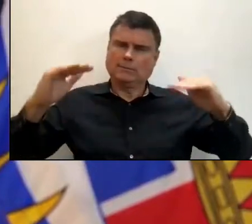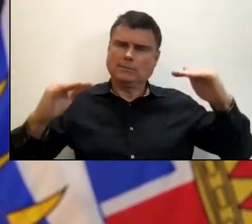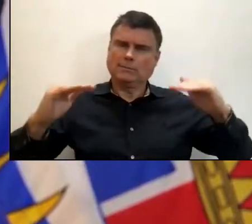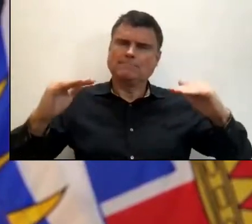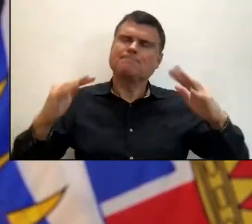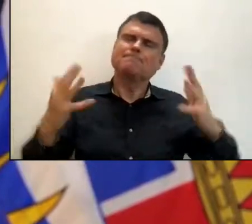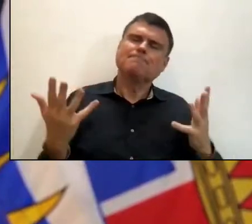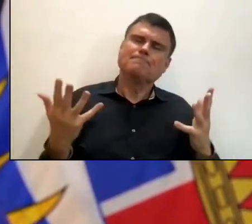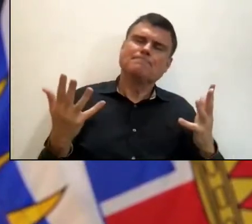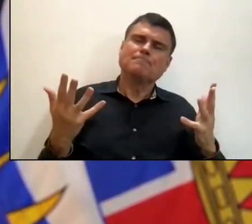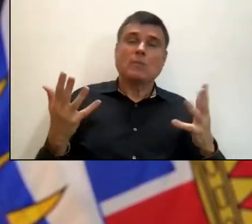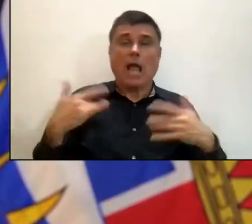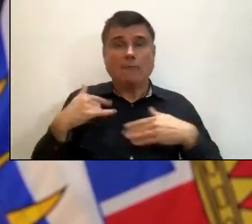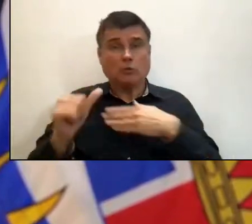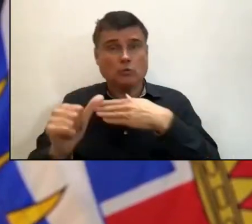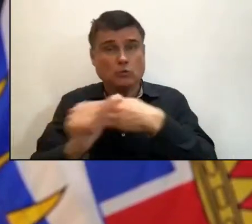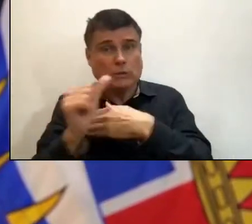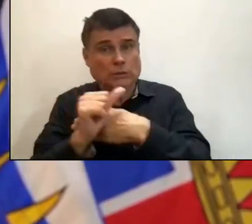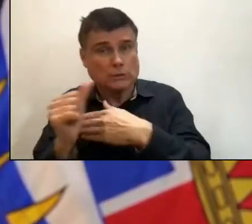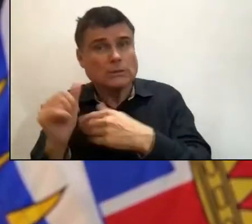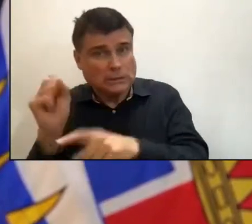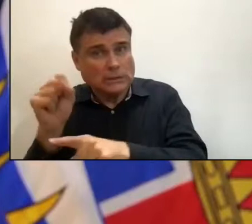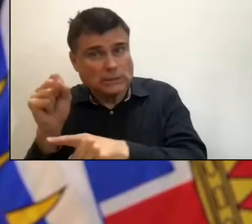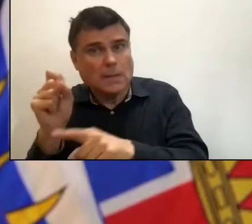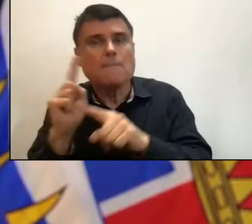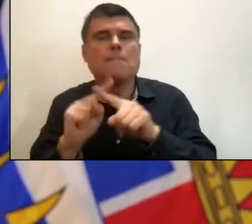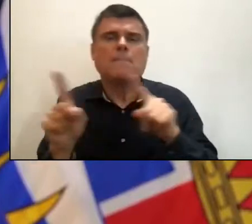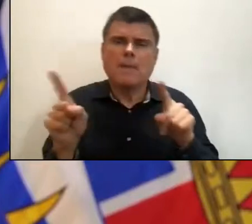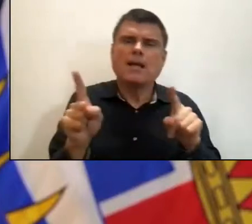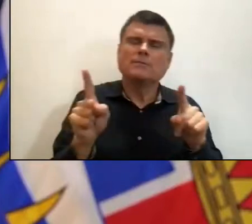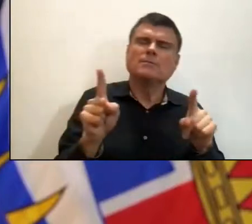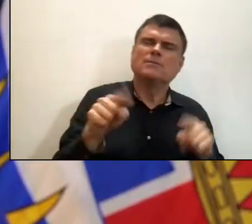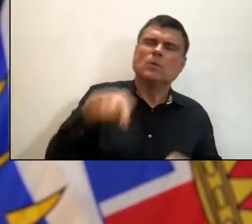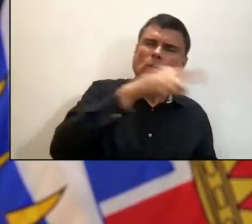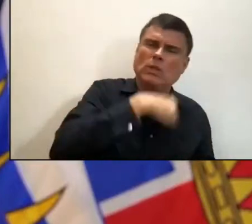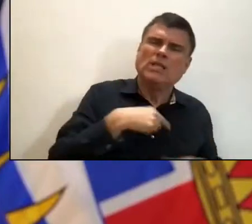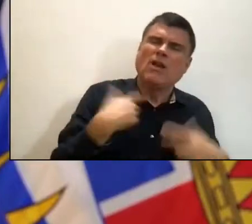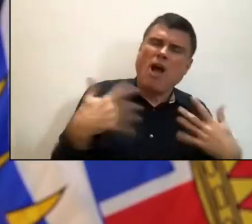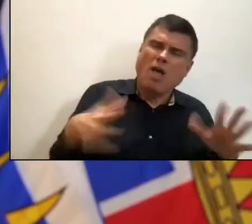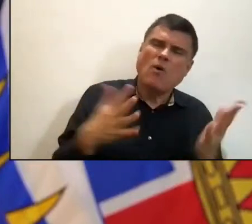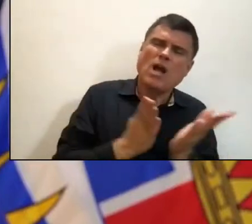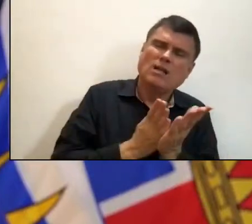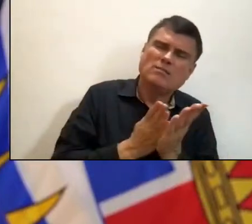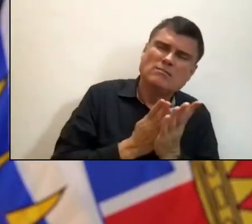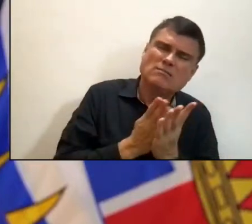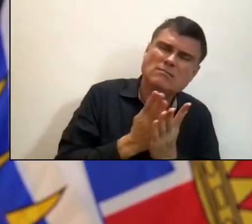other difficulties that people have gone through. The effect that these things